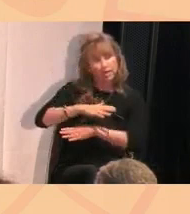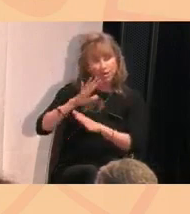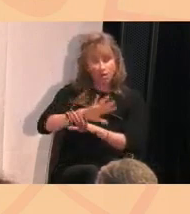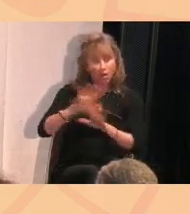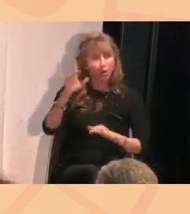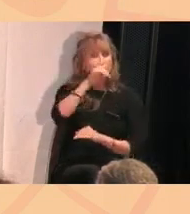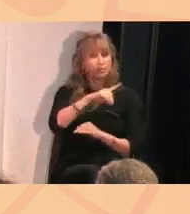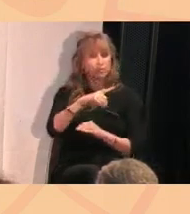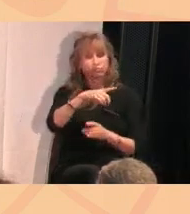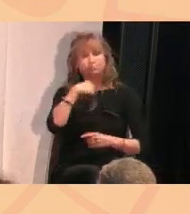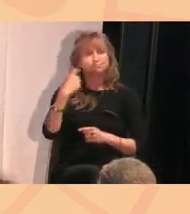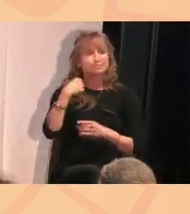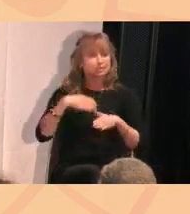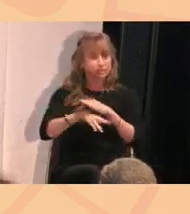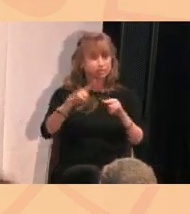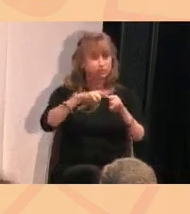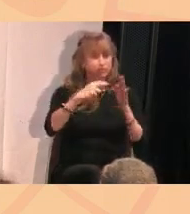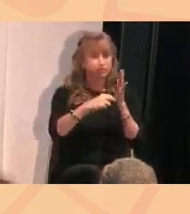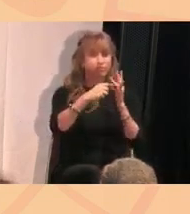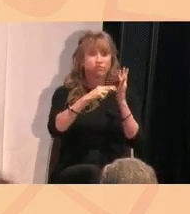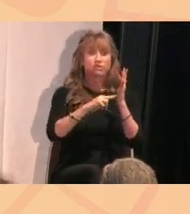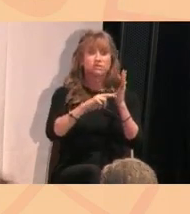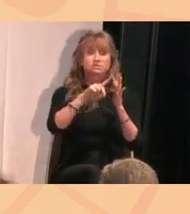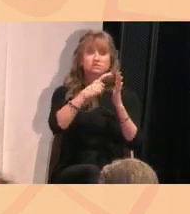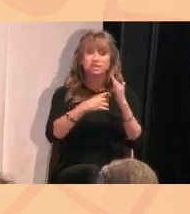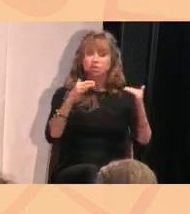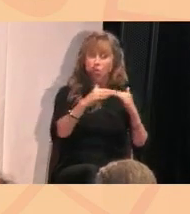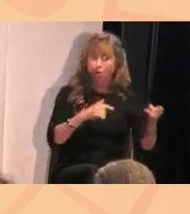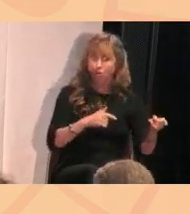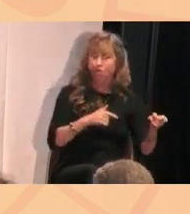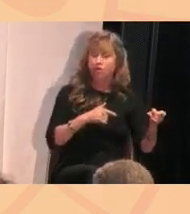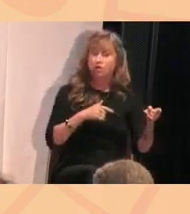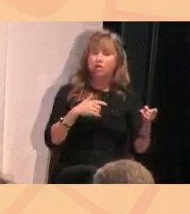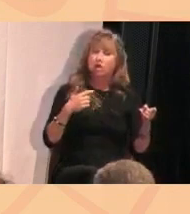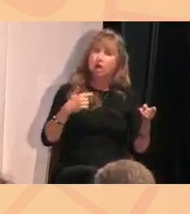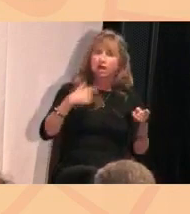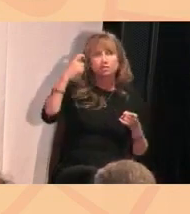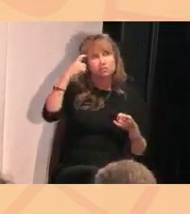had the idea to do the forest of memory for all